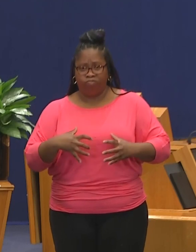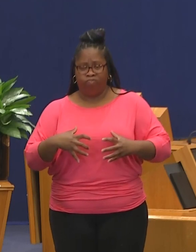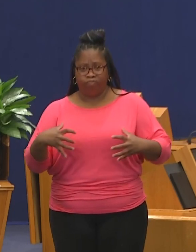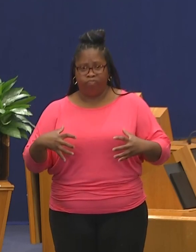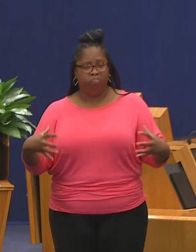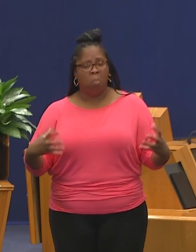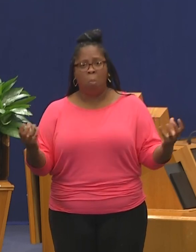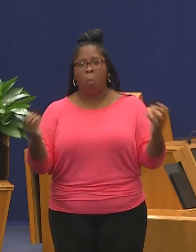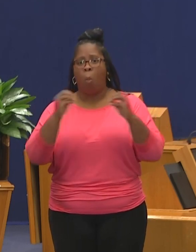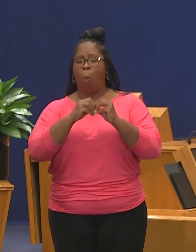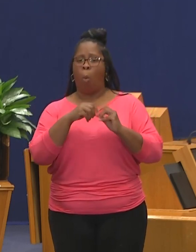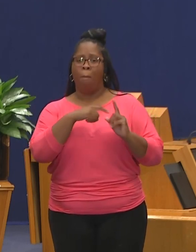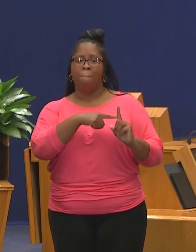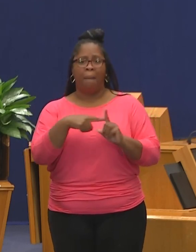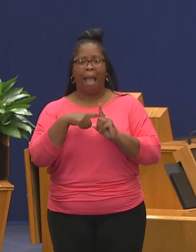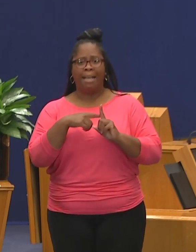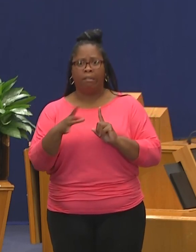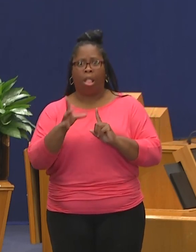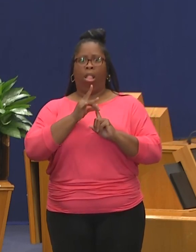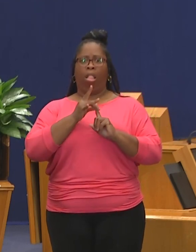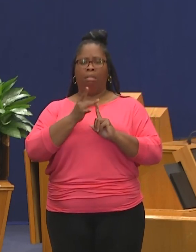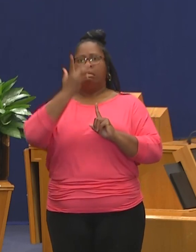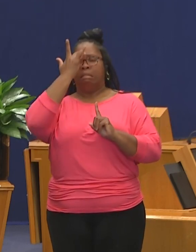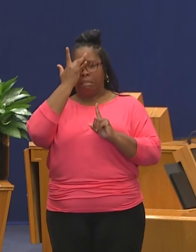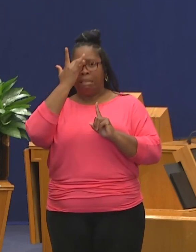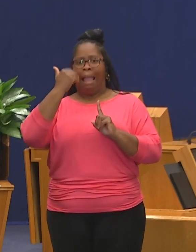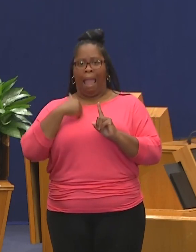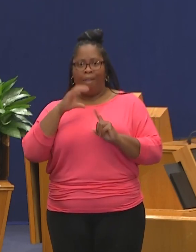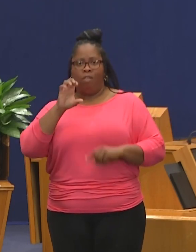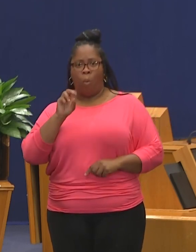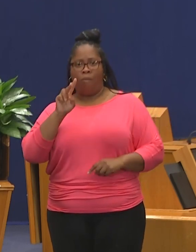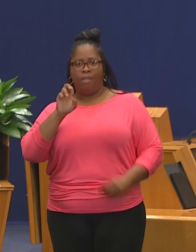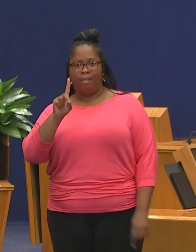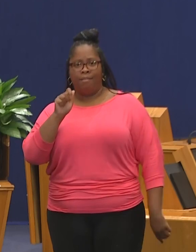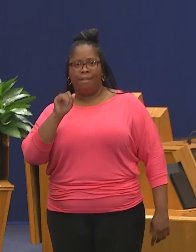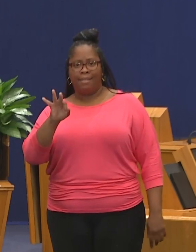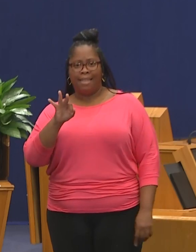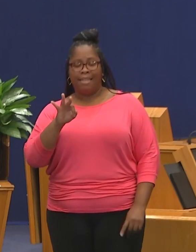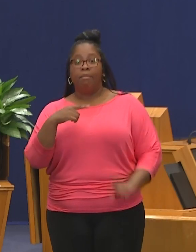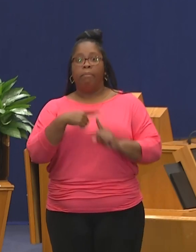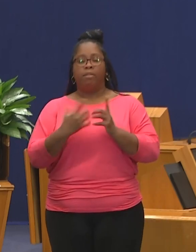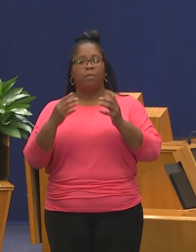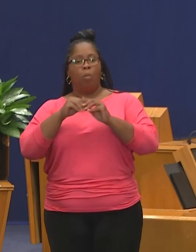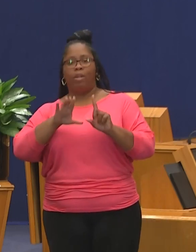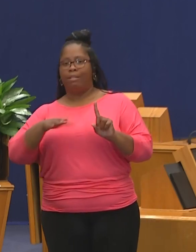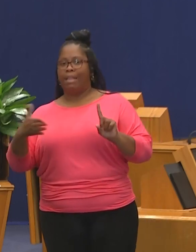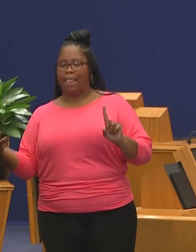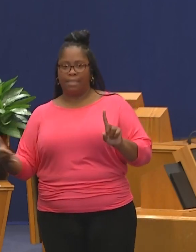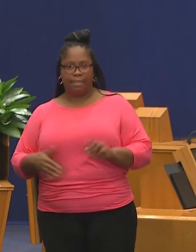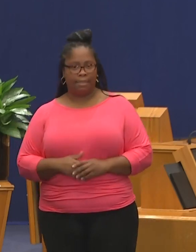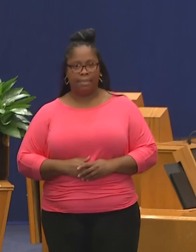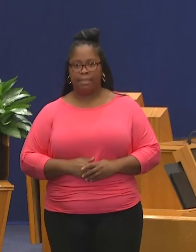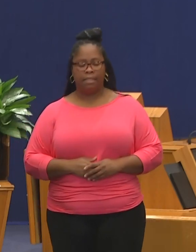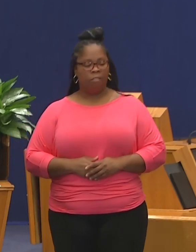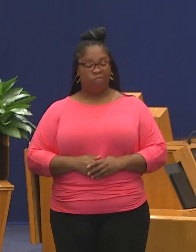AT PUBLIC@LACOUNTY.GOV. THE NUMBER CONTINUES TO GROW WITH THE NUMBER OF POSITIVE CASES THAT I ANNOUNCE EVERY DAY AND THE INCREASED